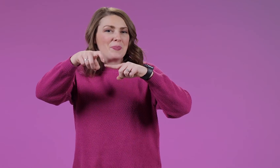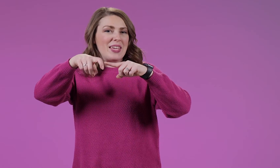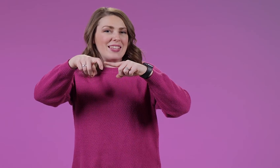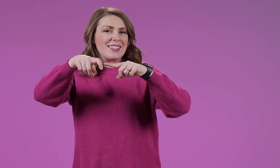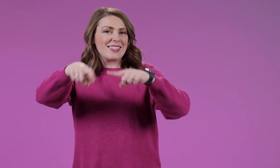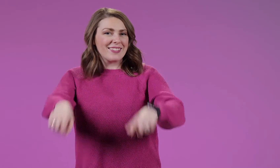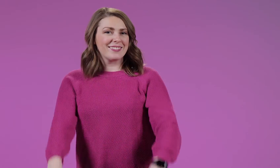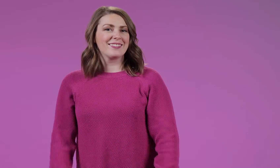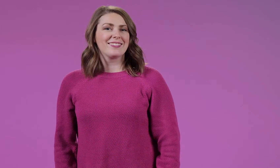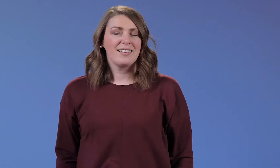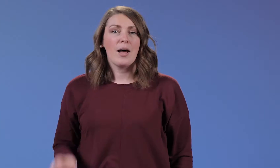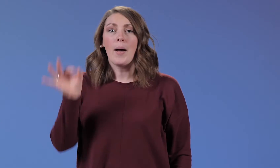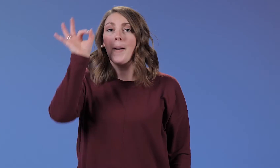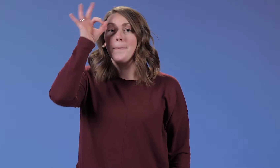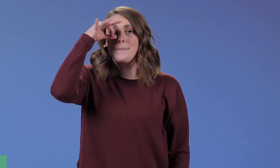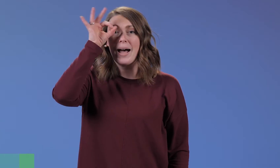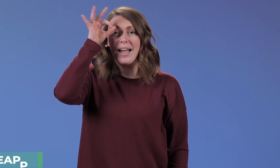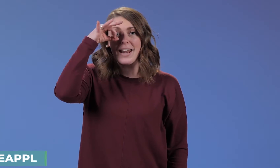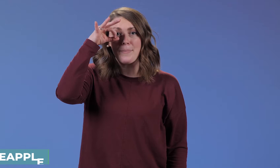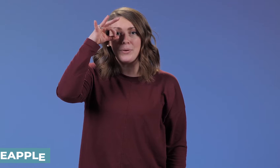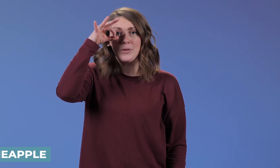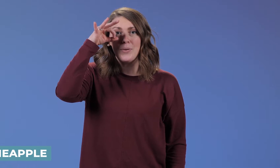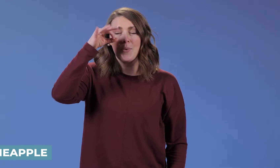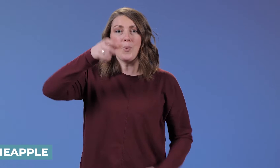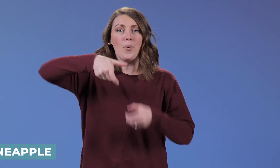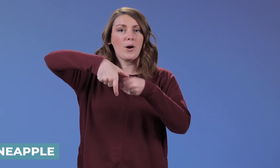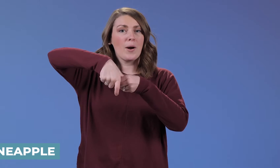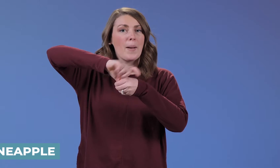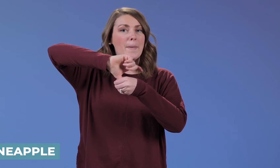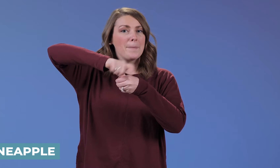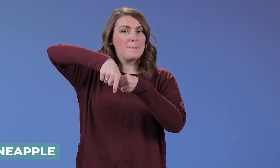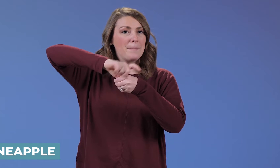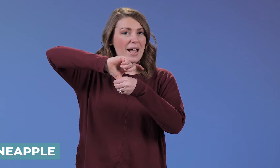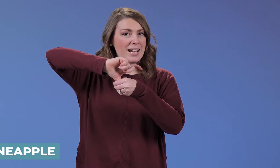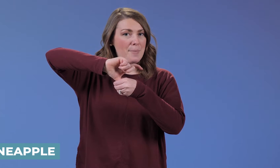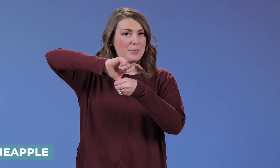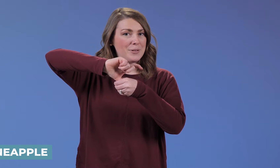PEAS PINEAPPLE or PINEAPPLE